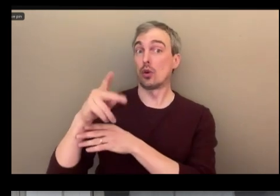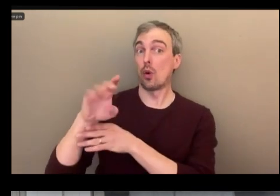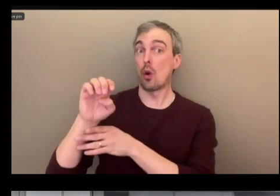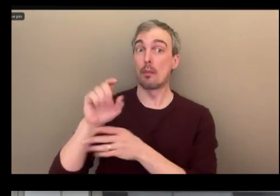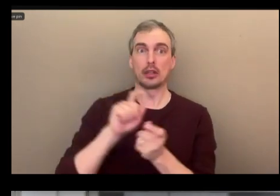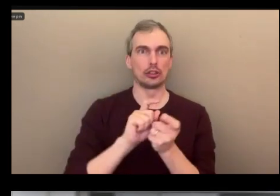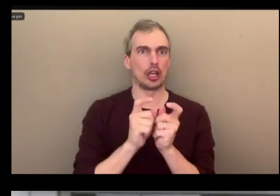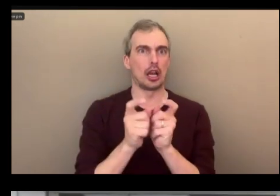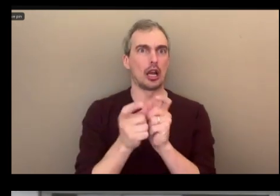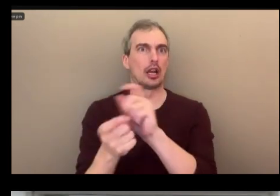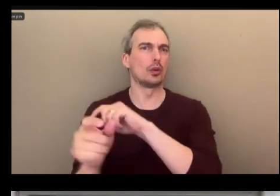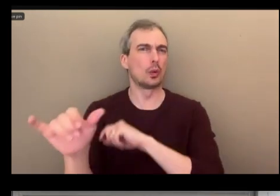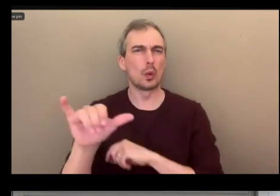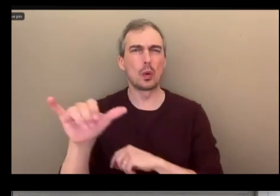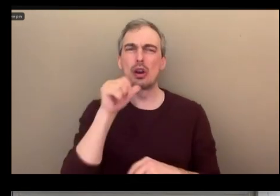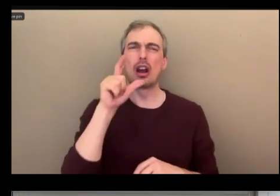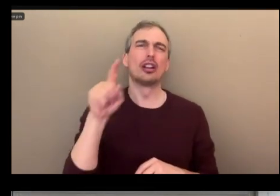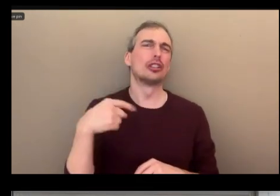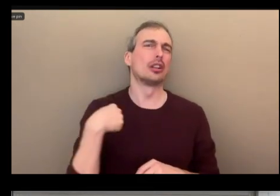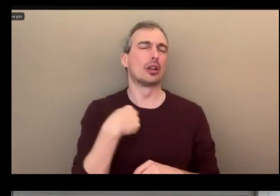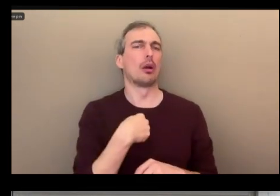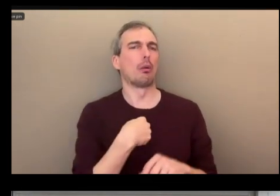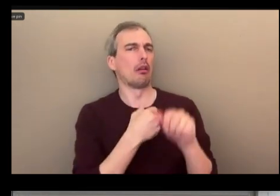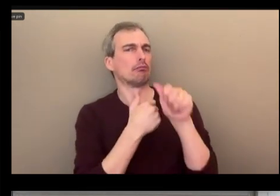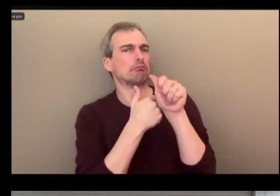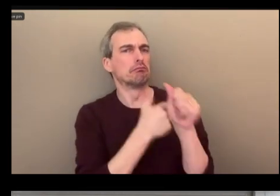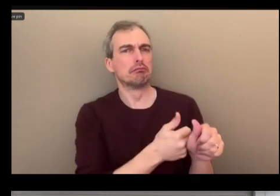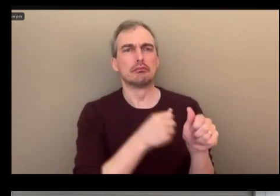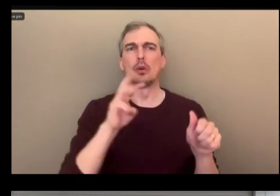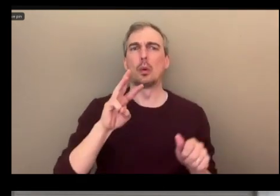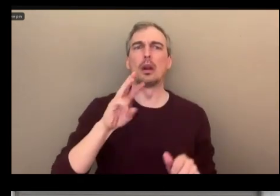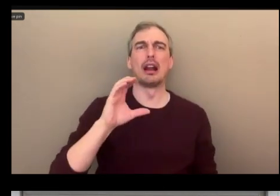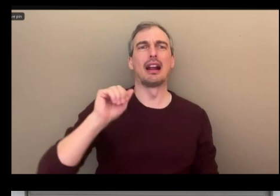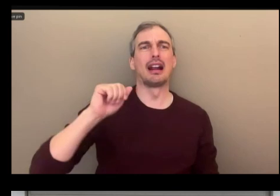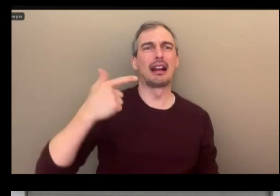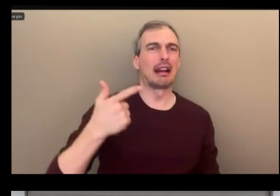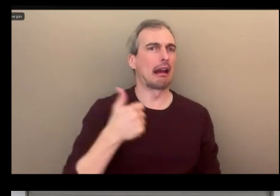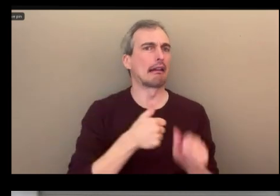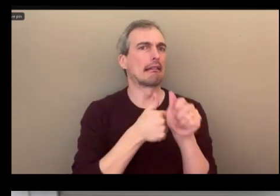or striving to be WCAG compliant. It was also about: How do we go beyond compliance?